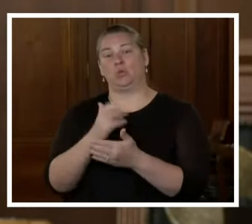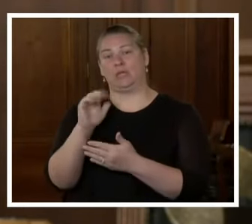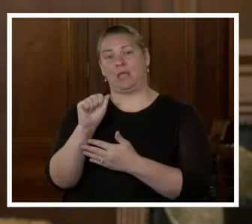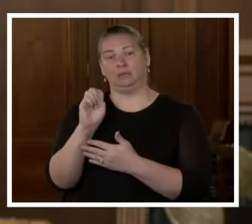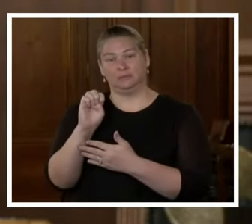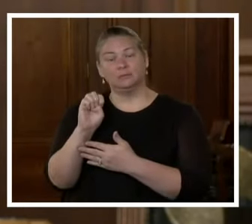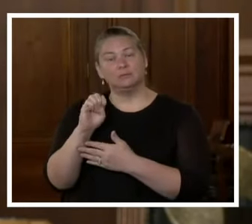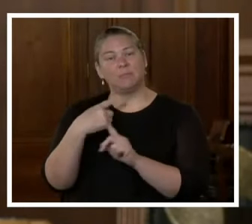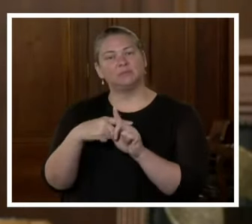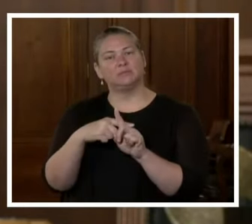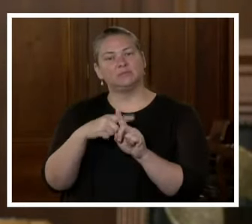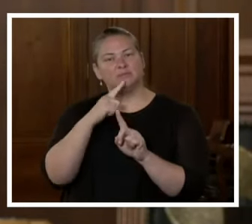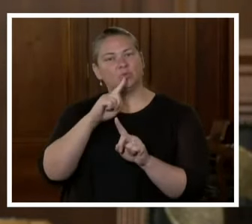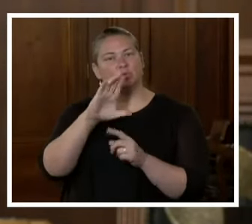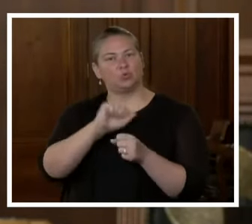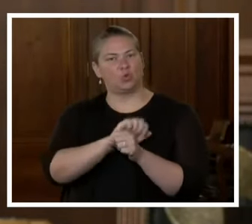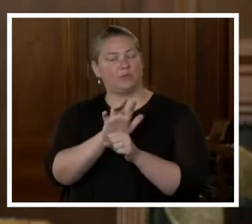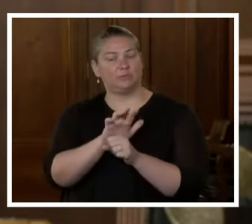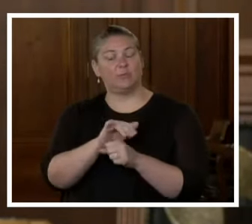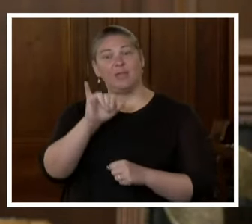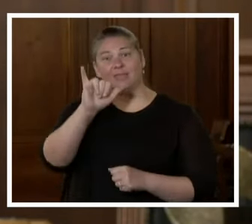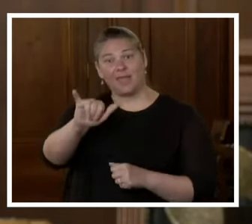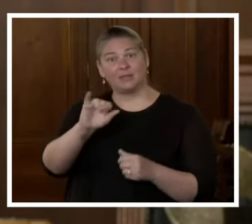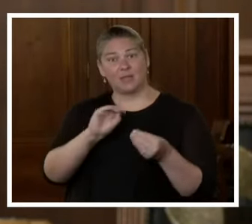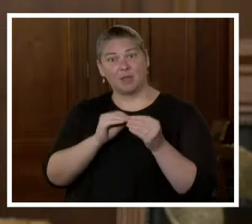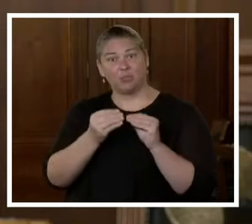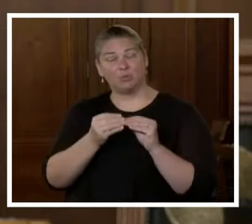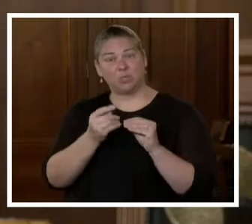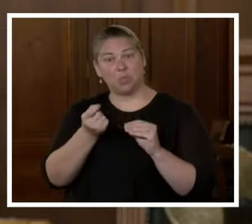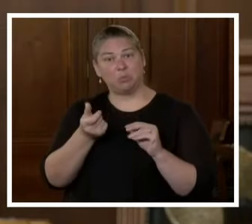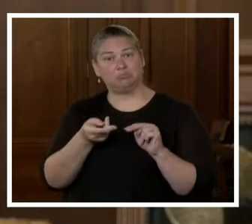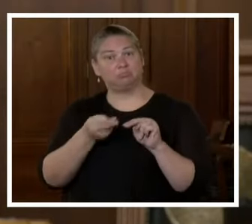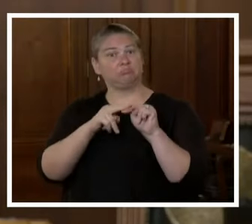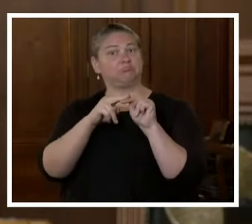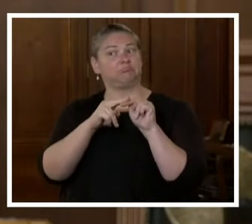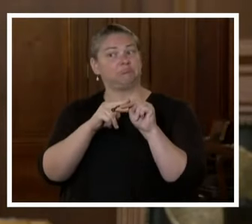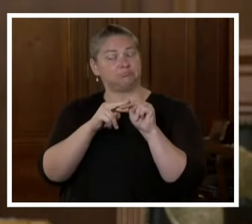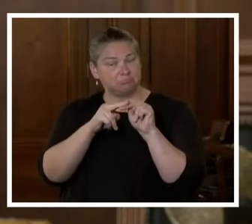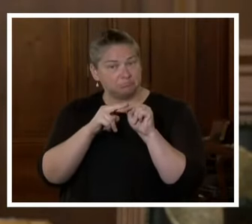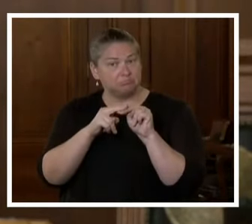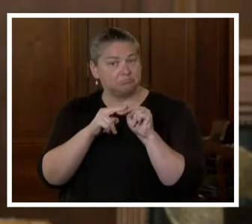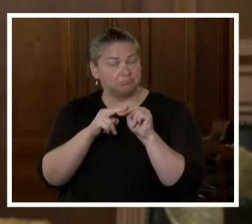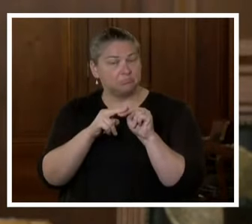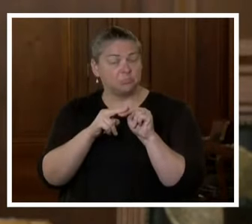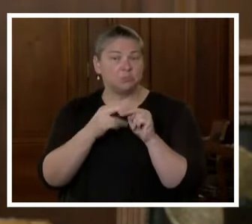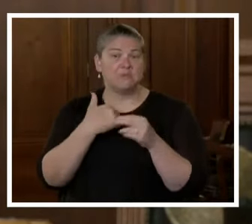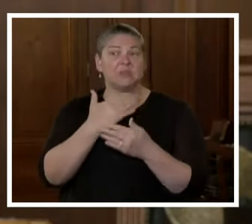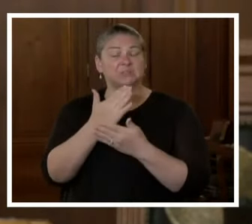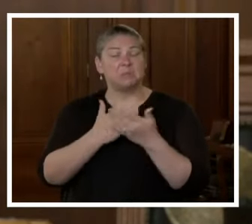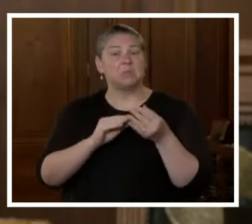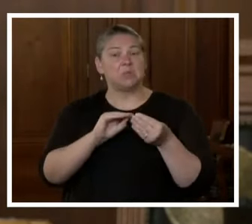KENTUCKY TO DATE IS 10,410.